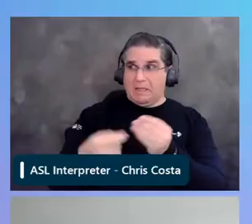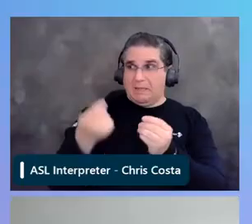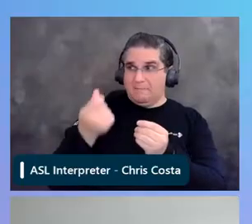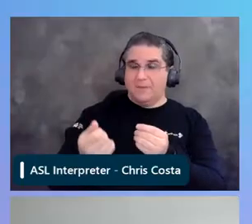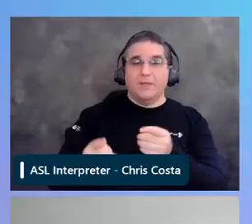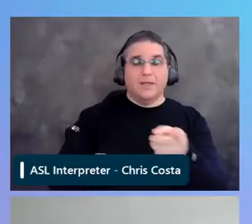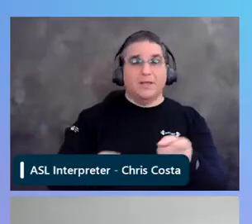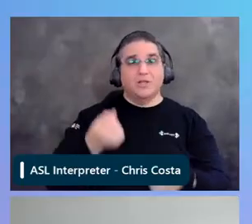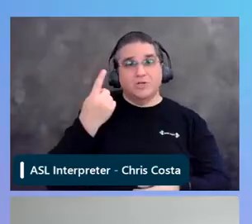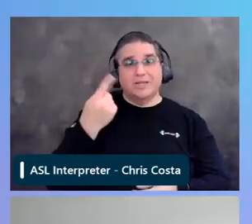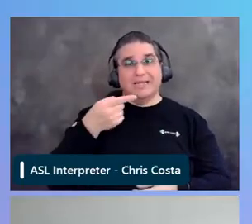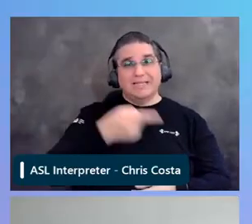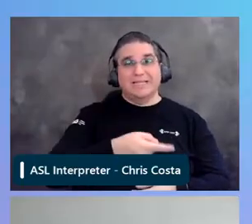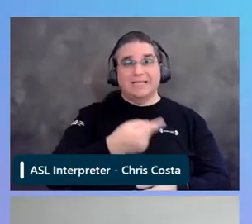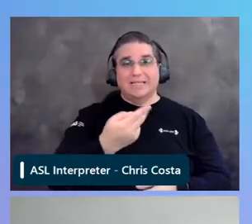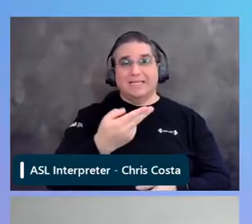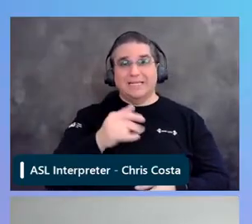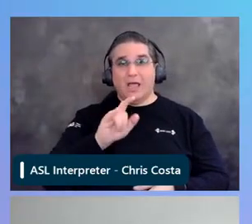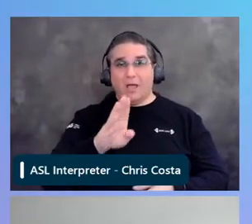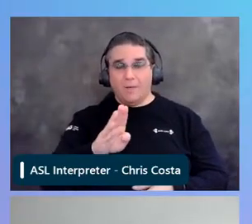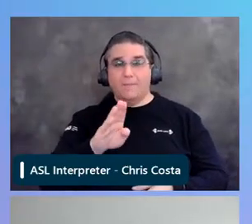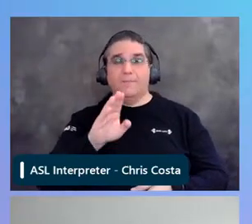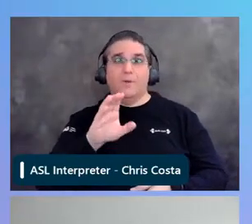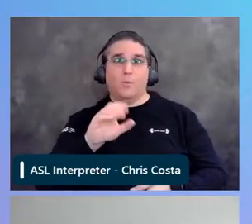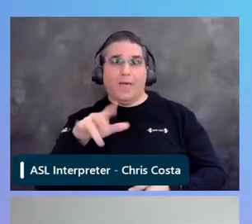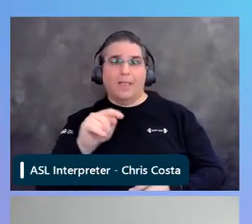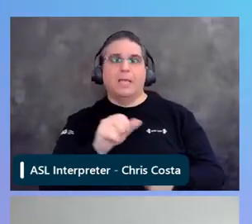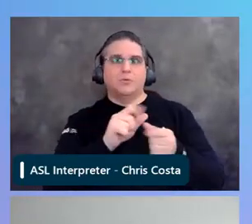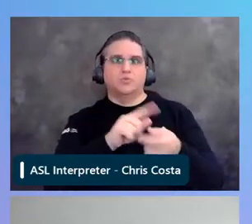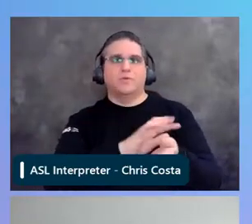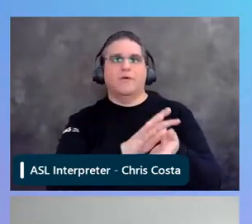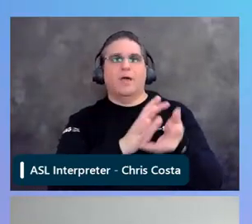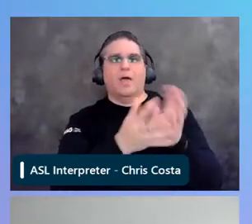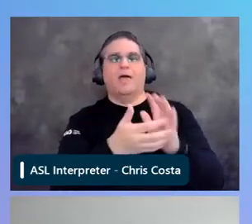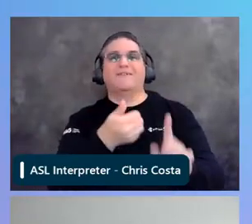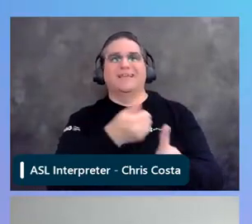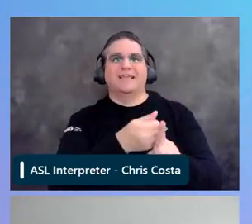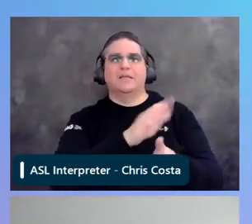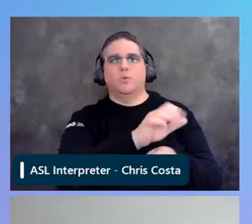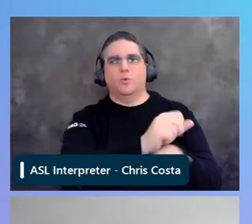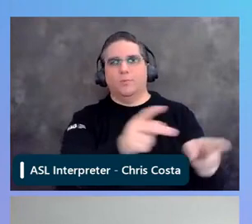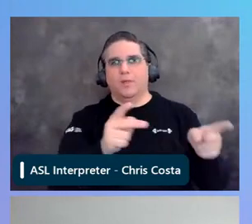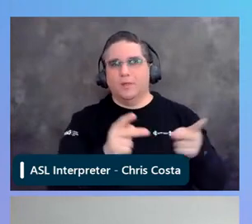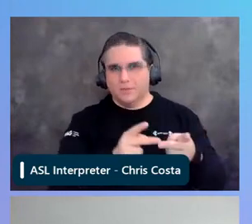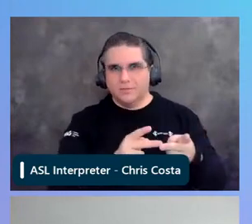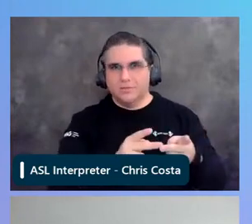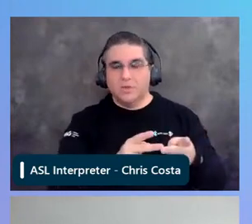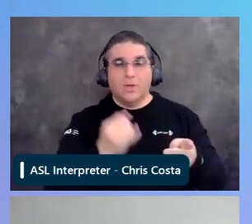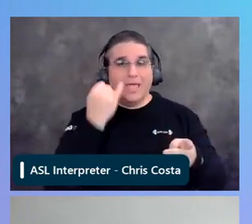continuously evolves within your personal workspace as well. So whether you are coming into a